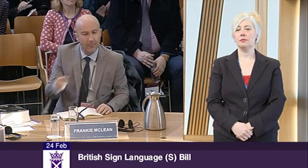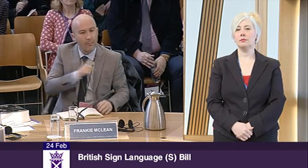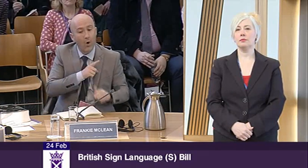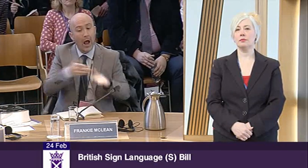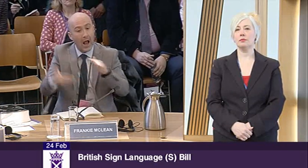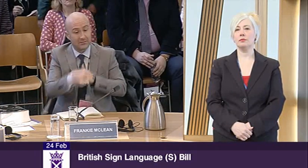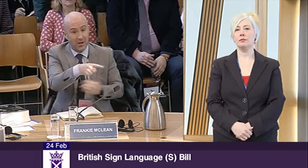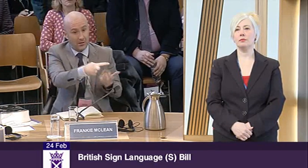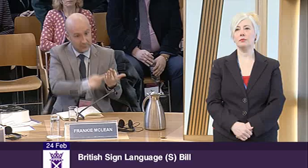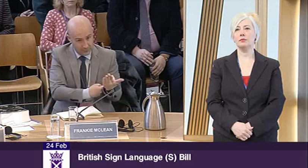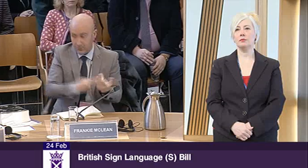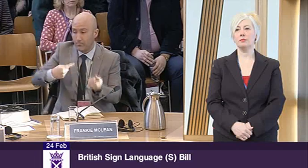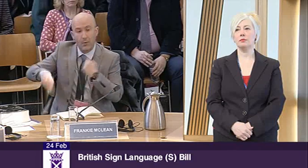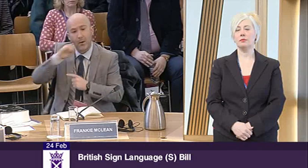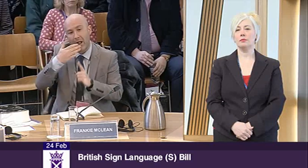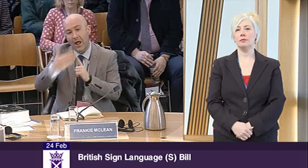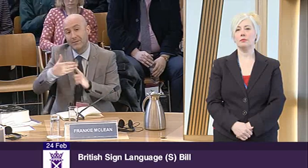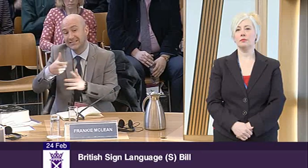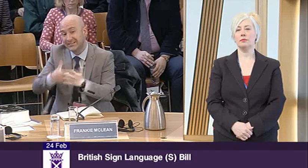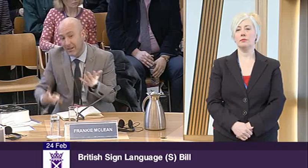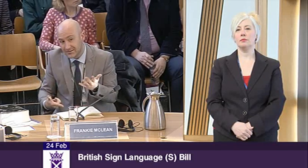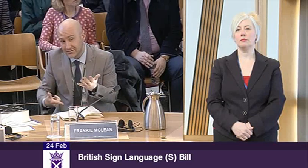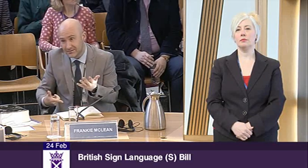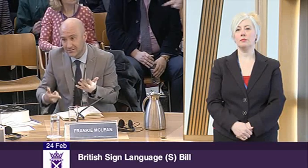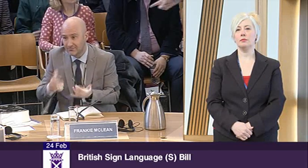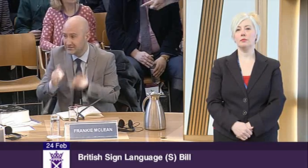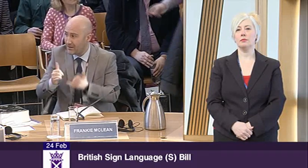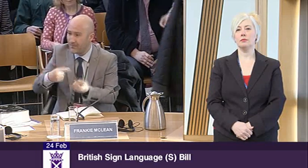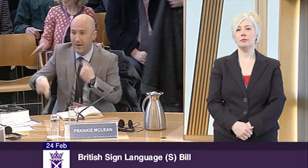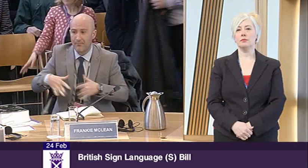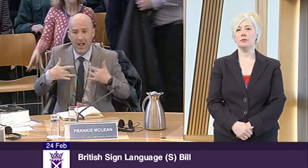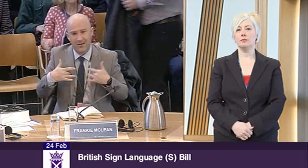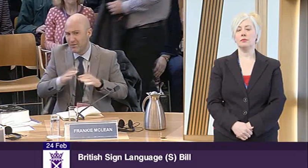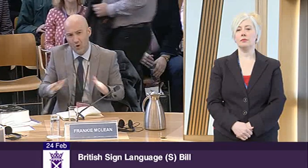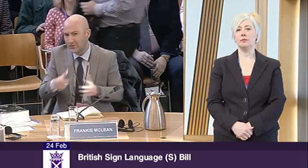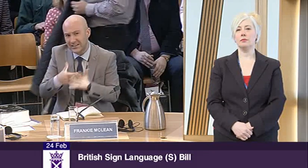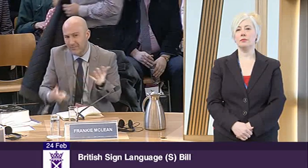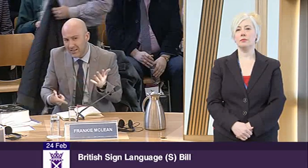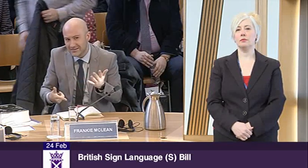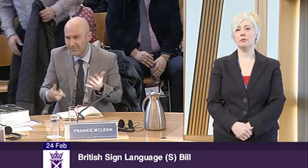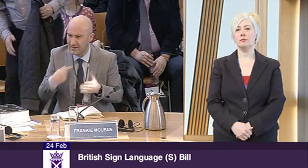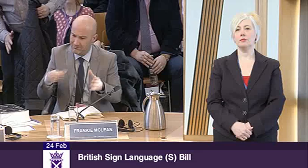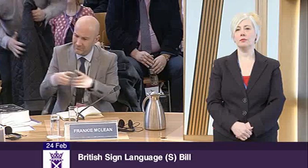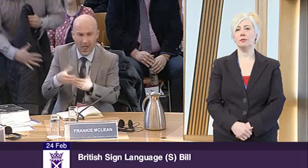People are confused about what is covered under things such as the Equality Act 2010,